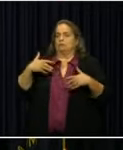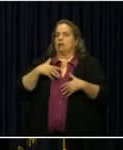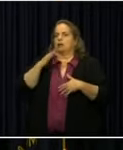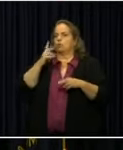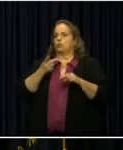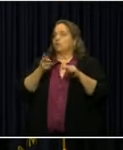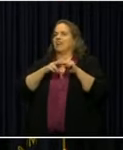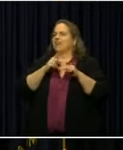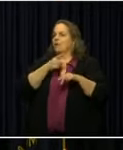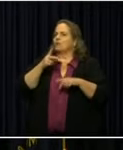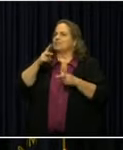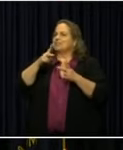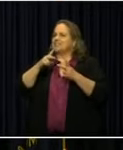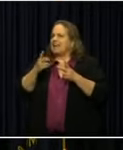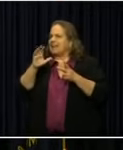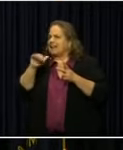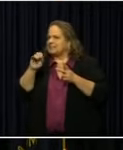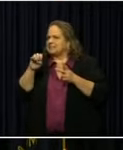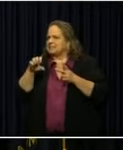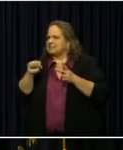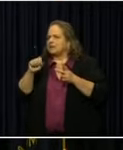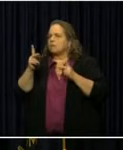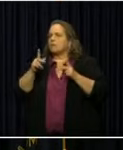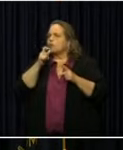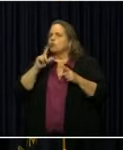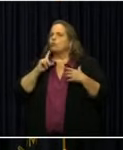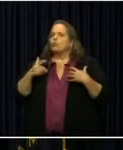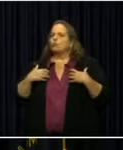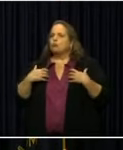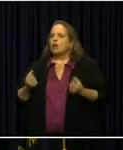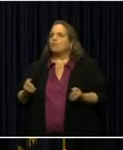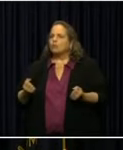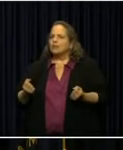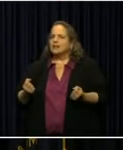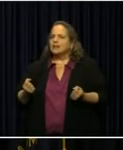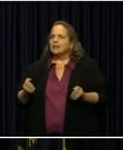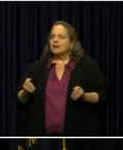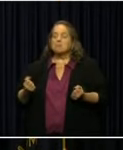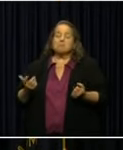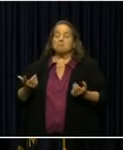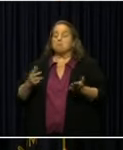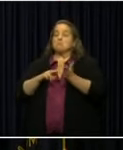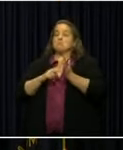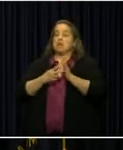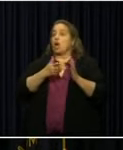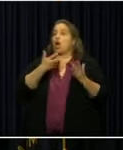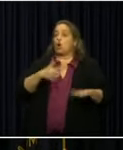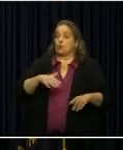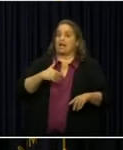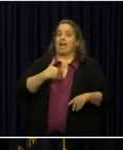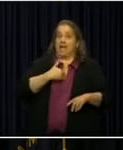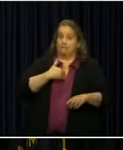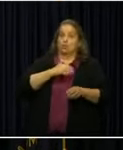ONE POINT IN TIME. IT REFLECTS THE TESTS THAT HAVE COME.